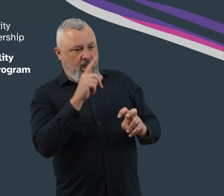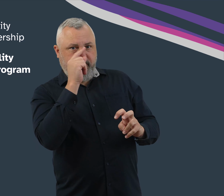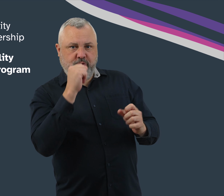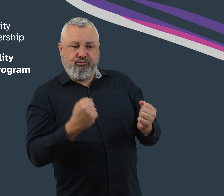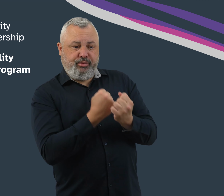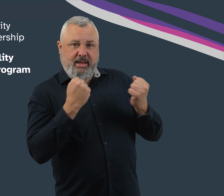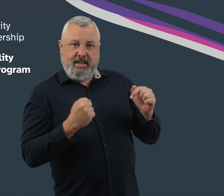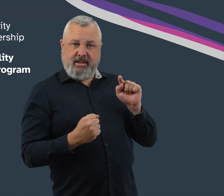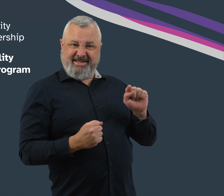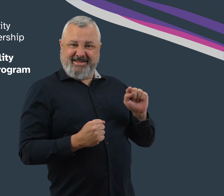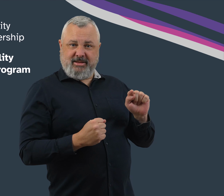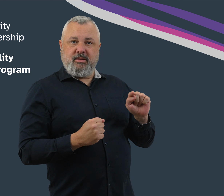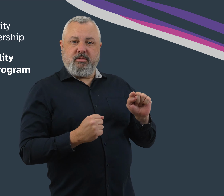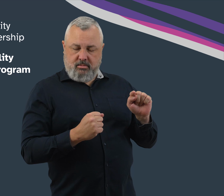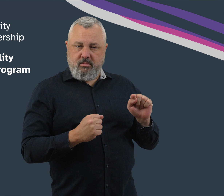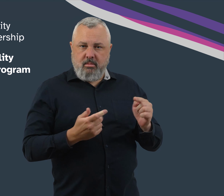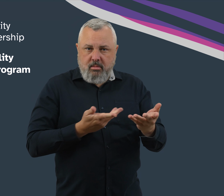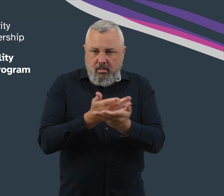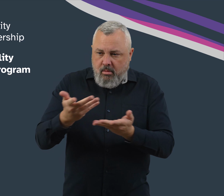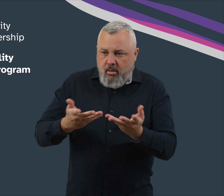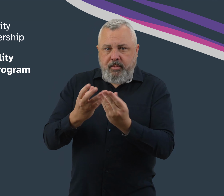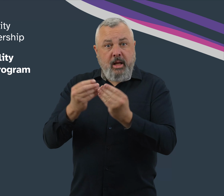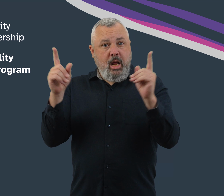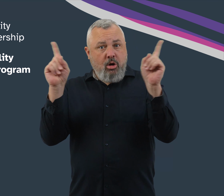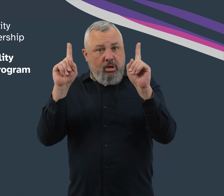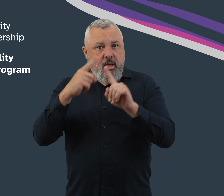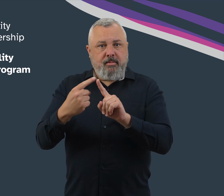capacity and responds directly to consultation with current and